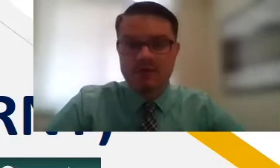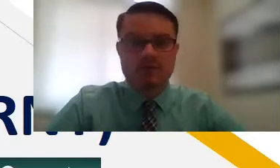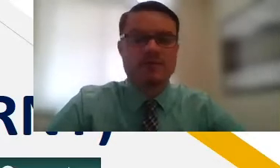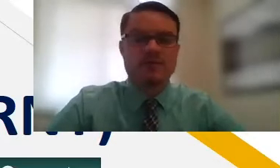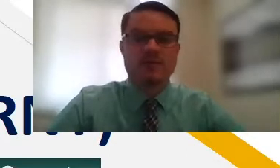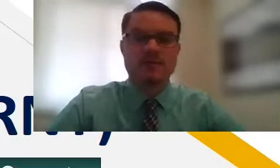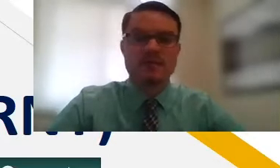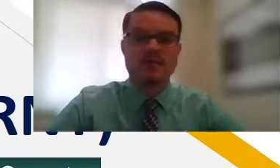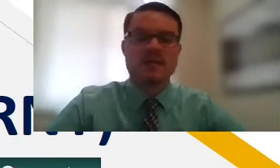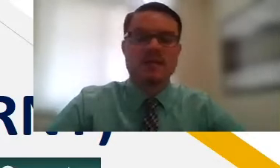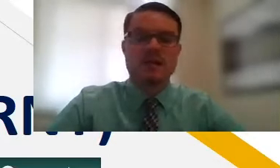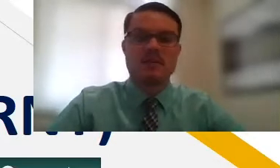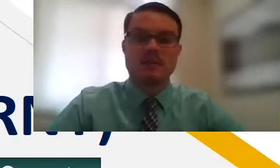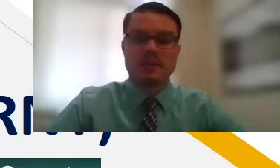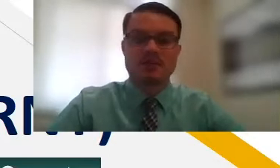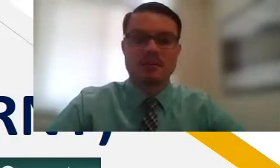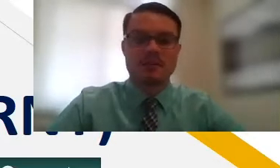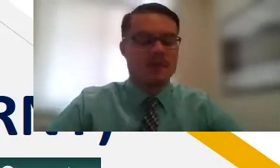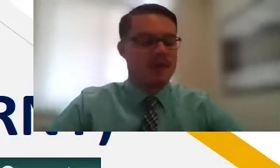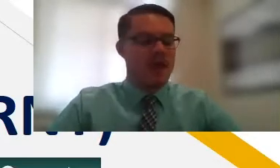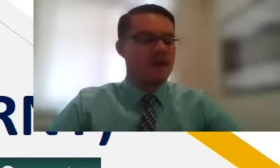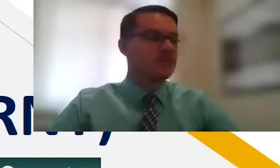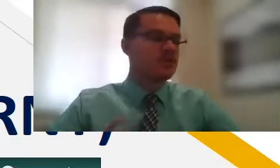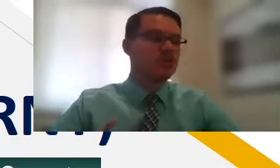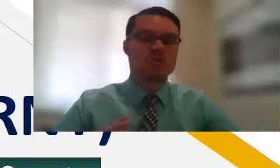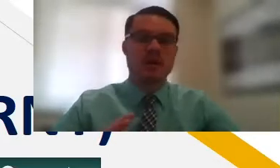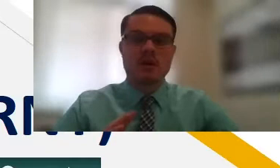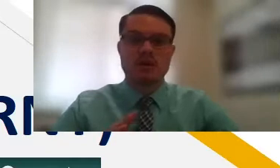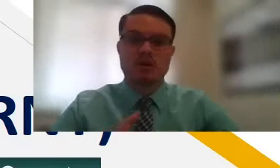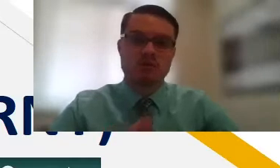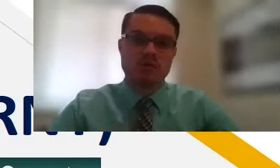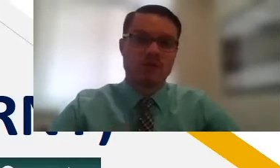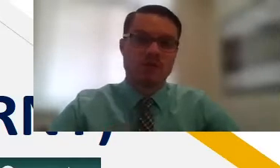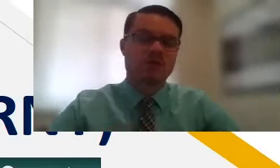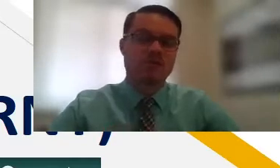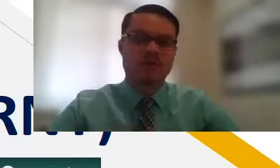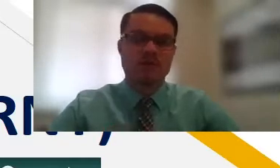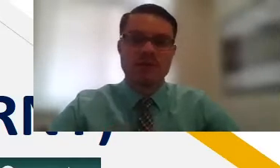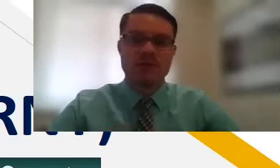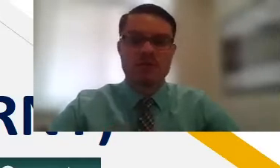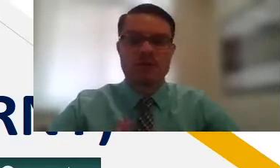for individuals with disabilities in the country. And I'm just gonna show you a really quick short video